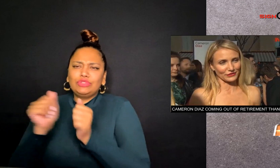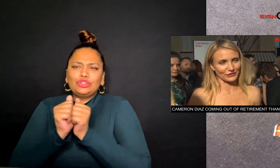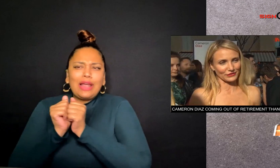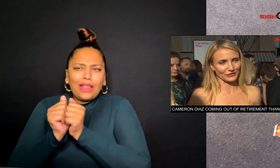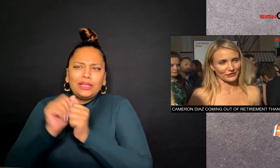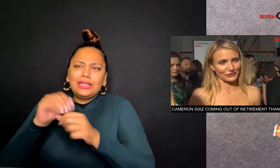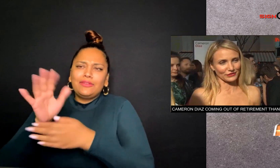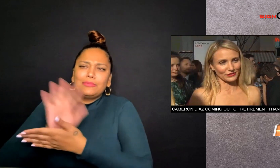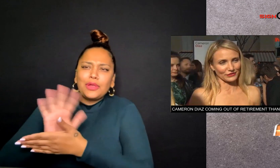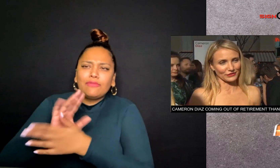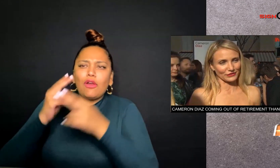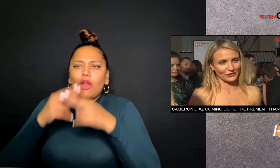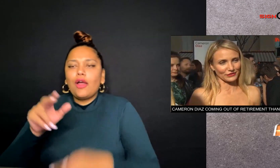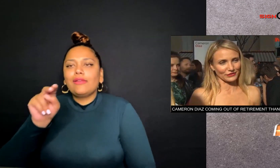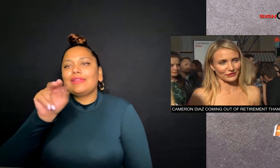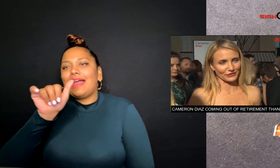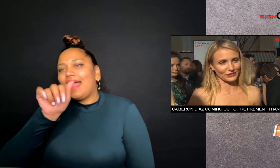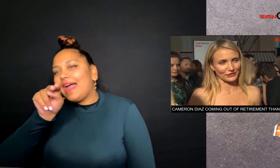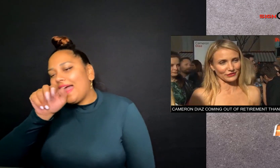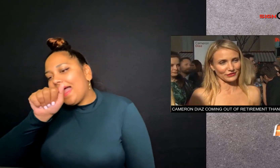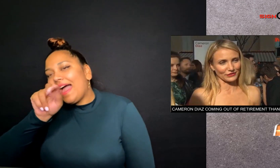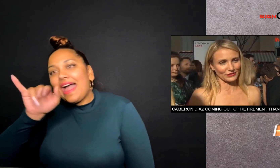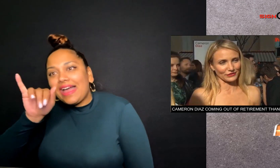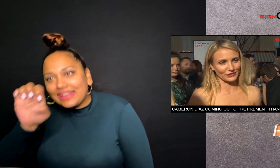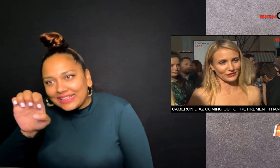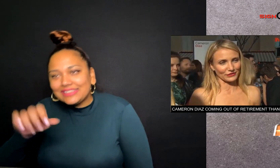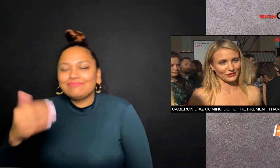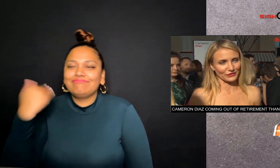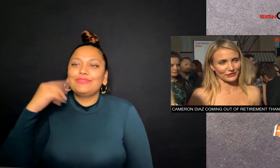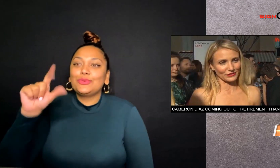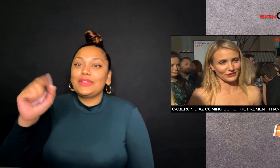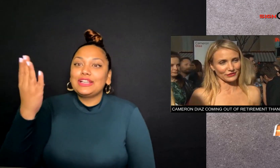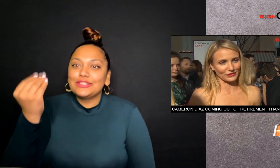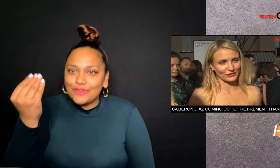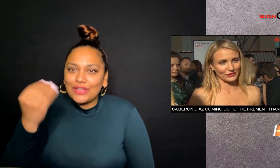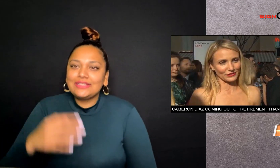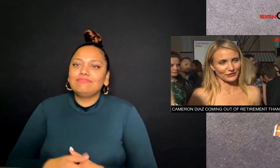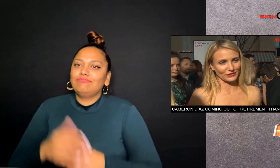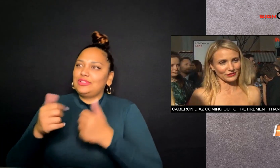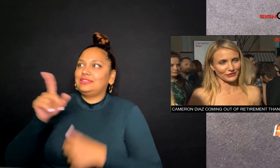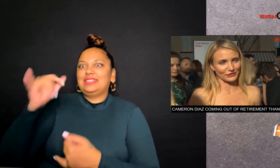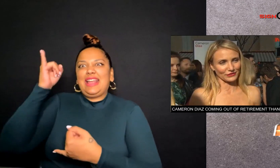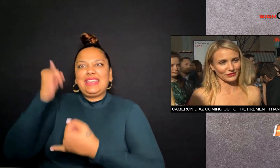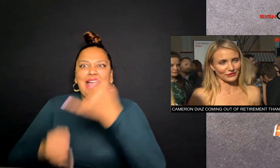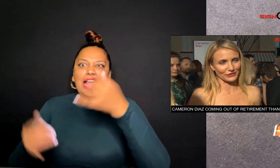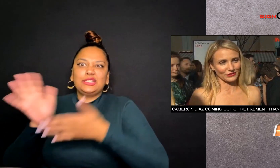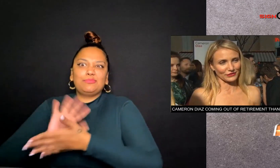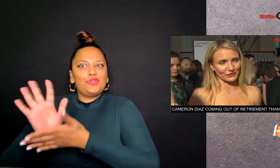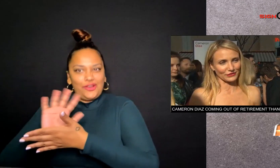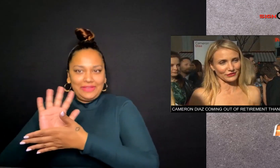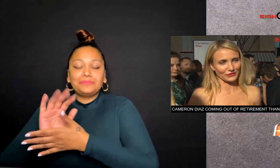the two actors previously starred together in the movie Annie in 2014 which was Diaz's